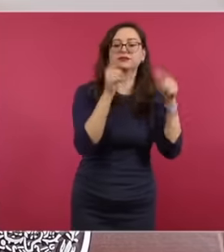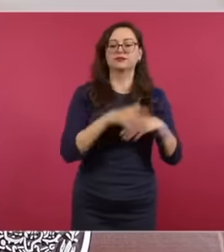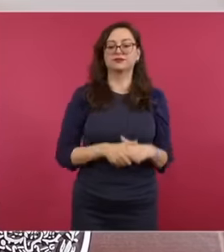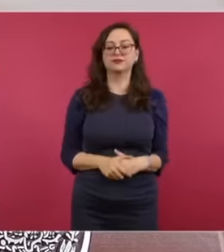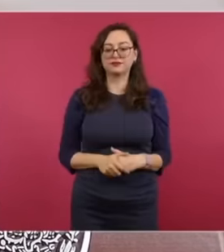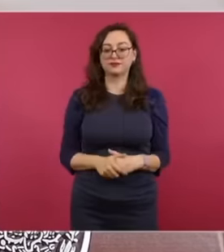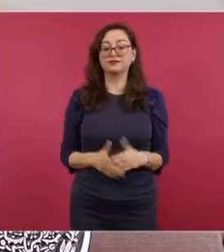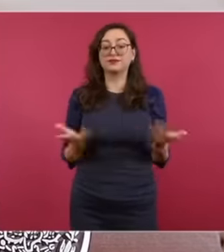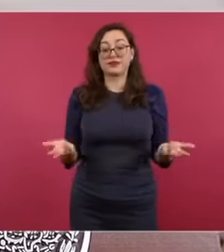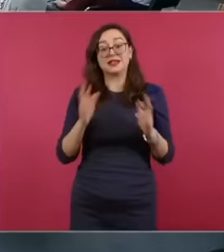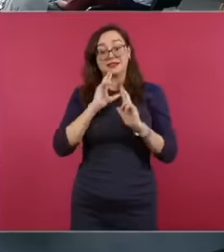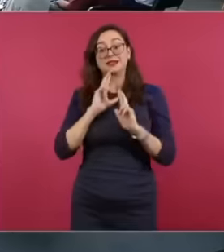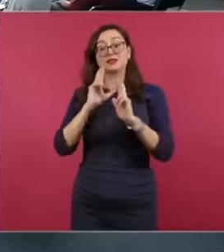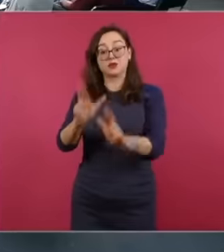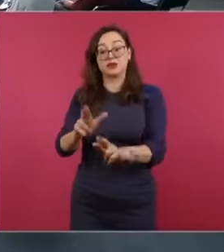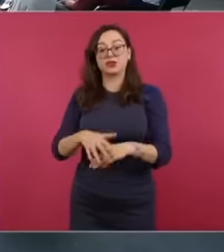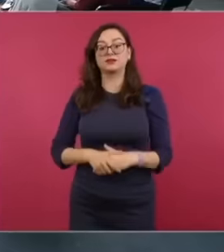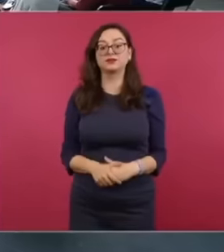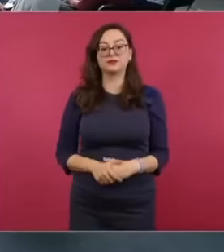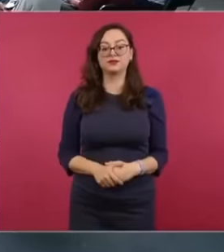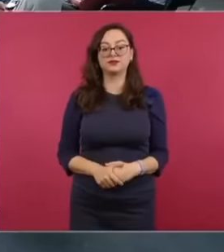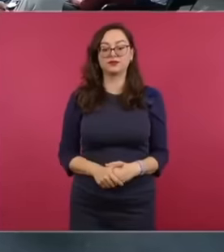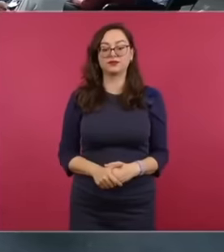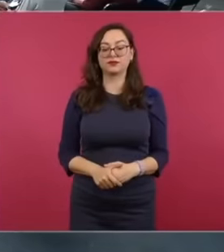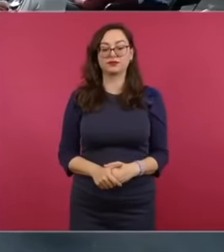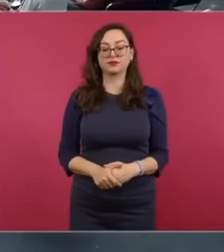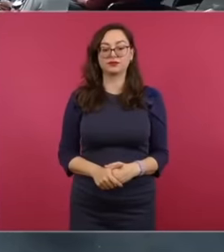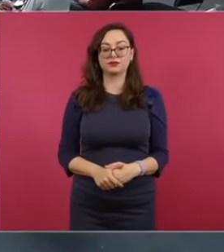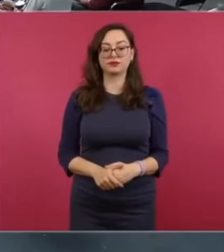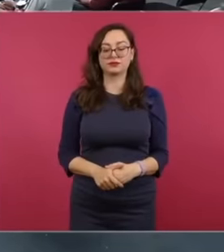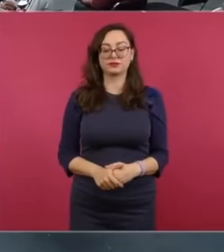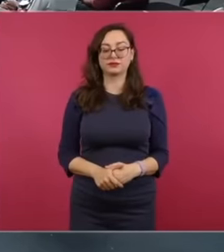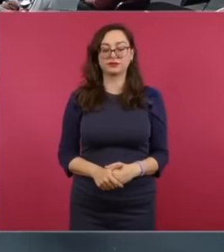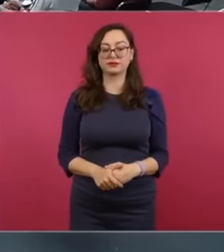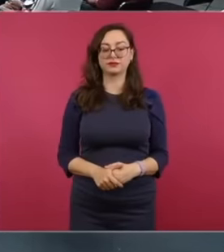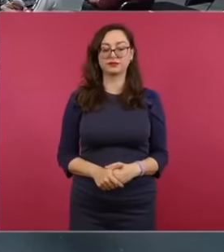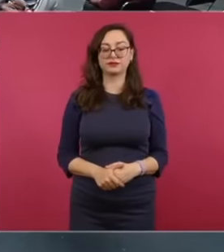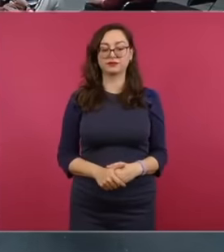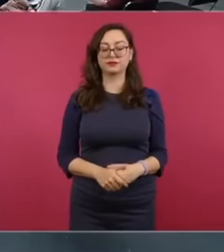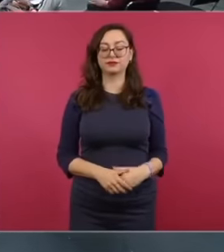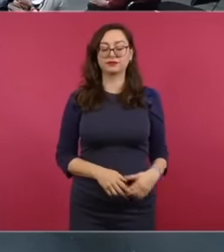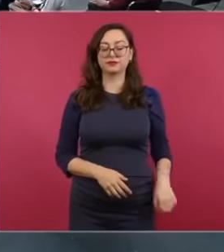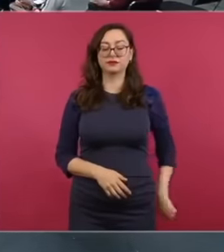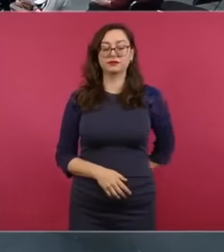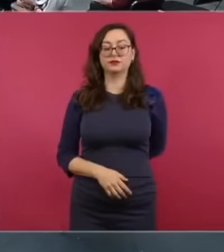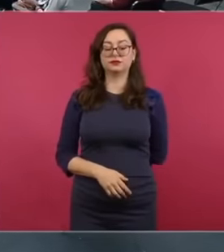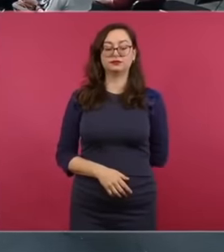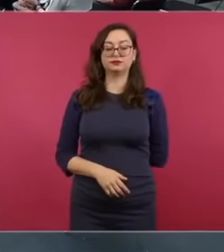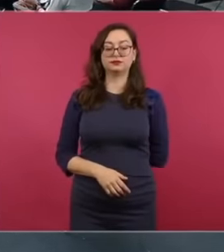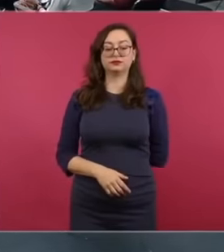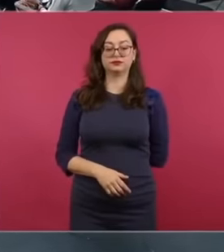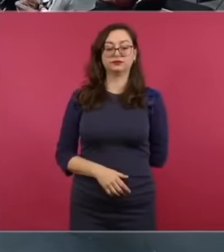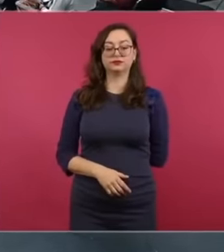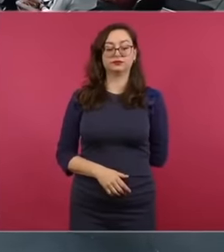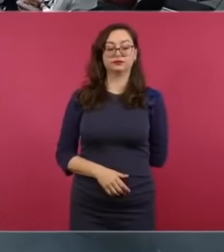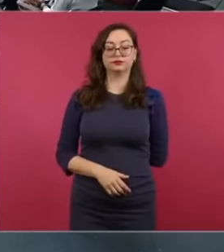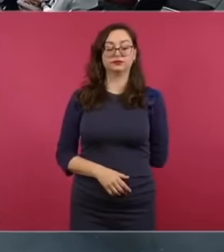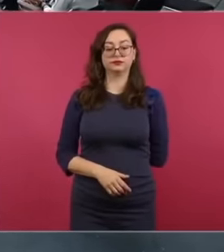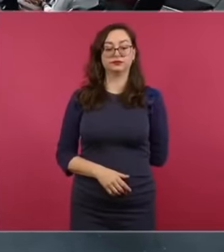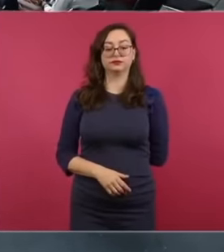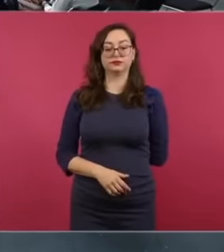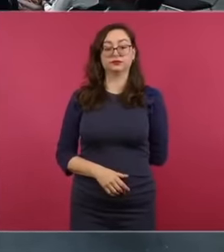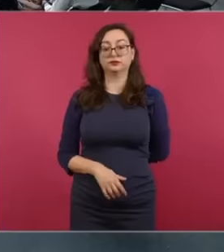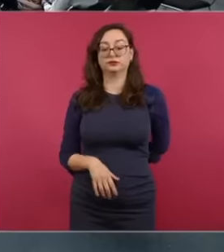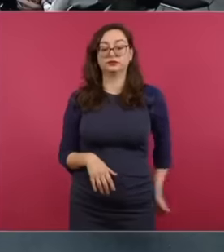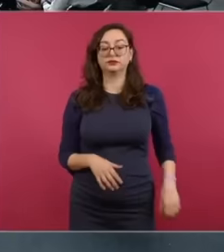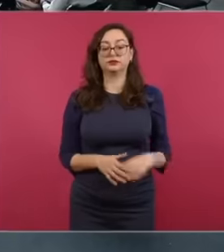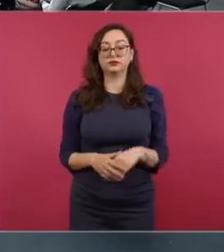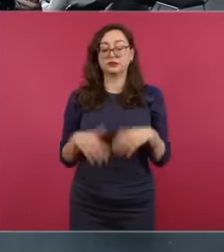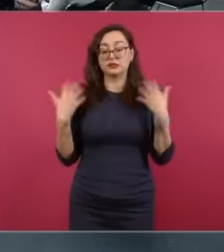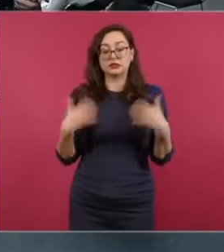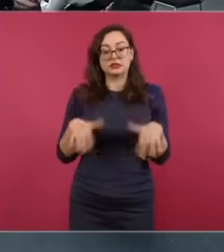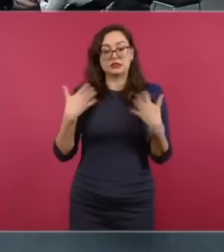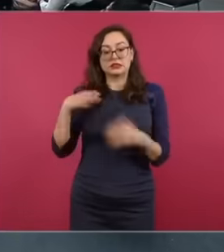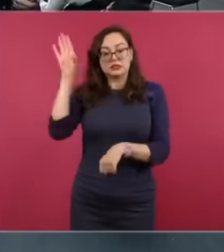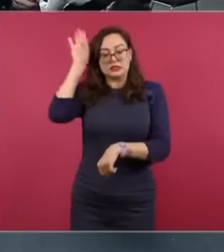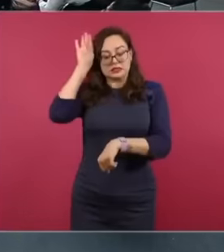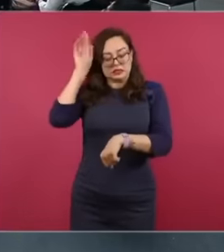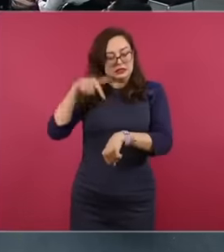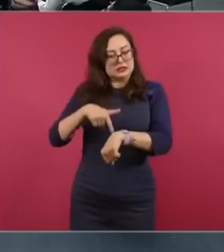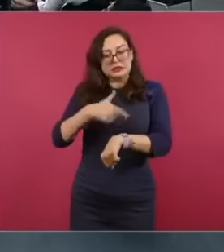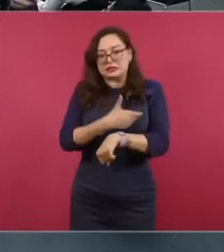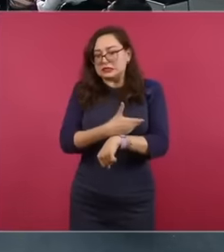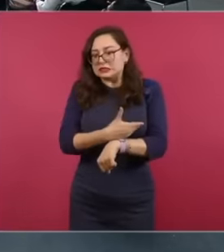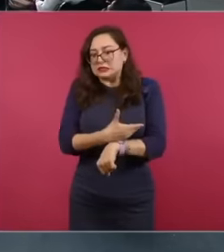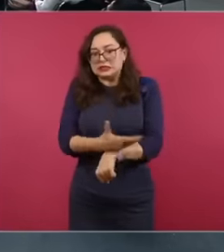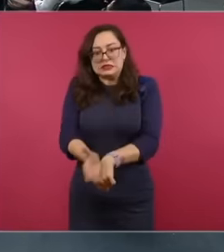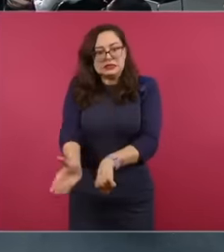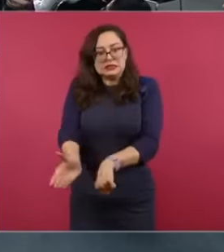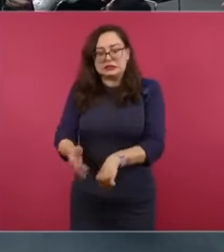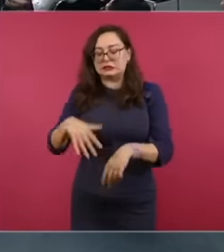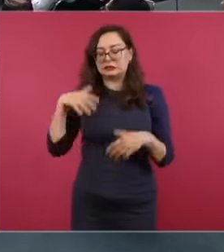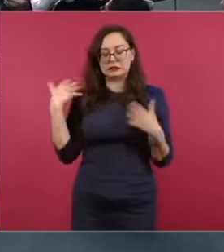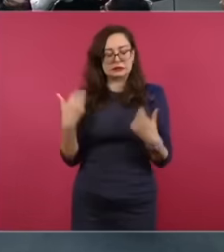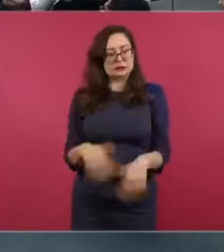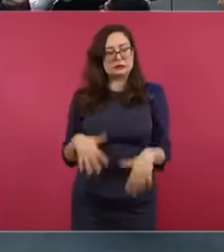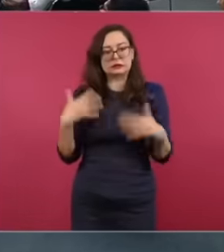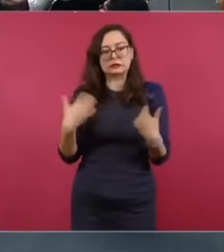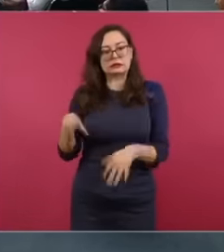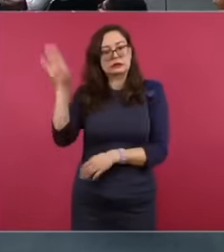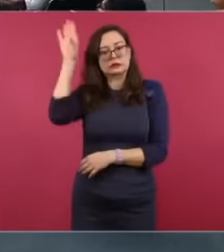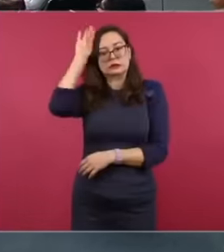answered you today we are going to come out how barbaric no yes This but to